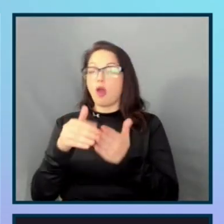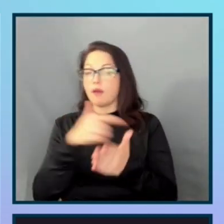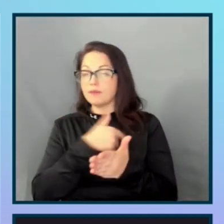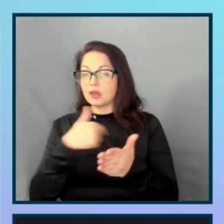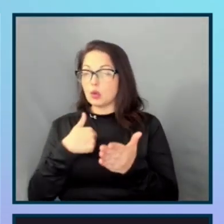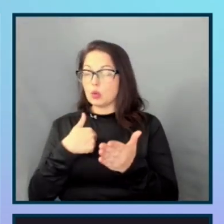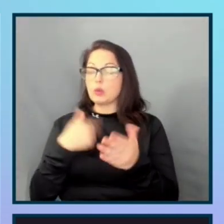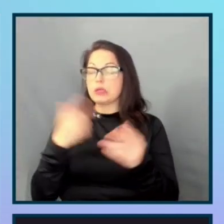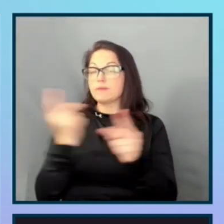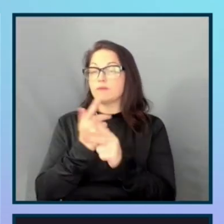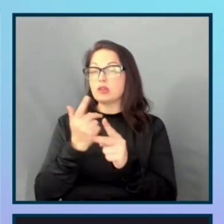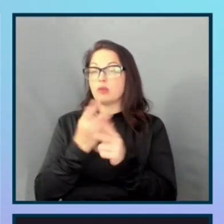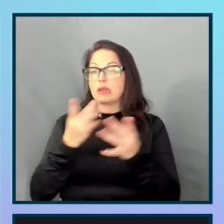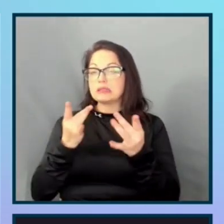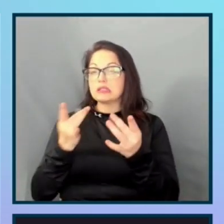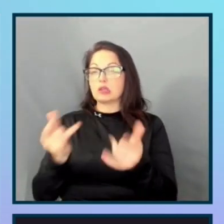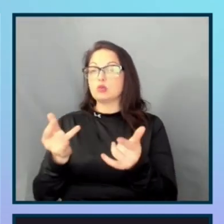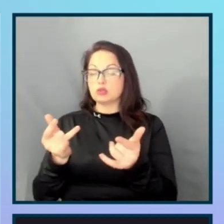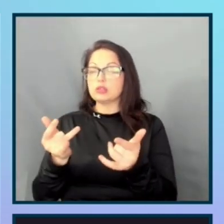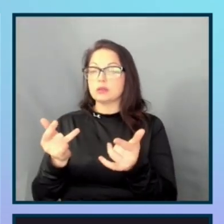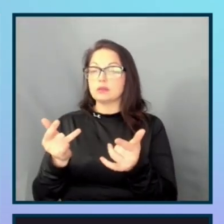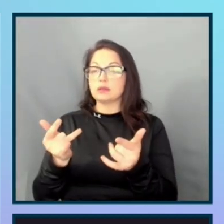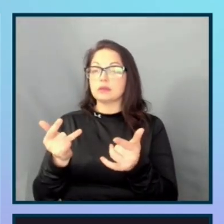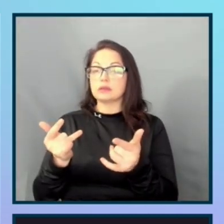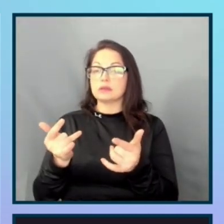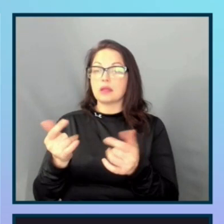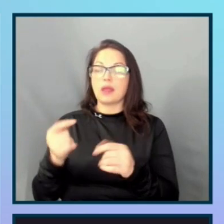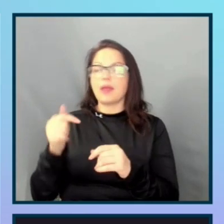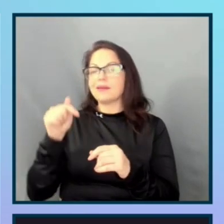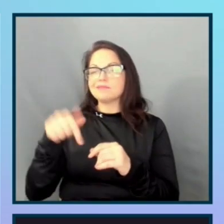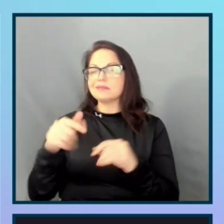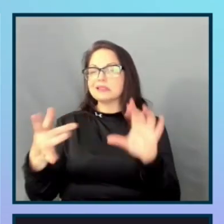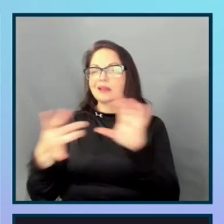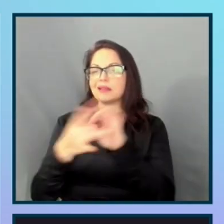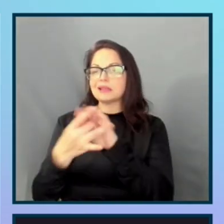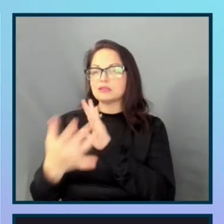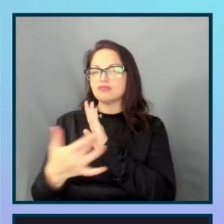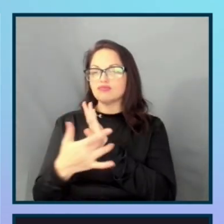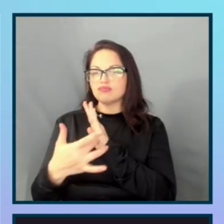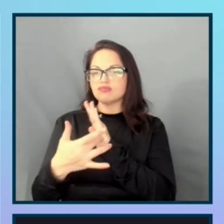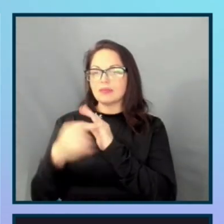And these are not directly linked to technology, they are linked to your understanding